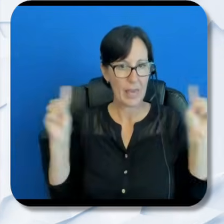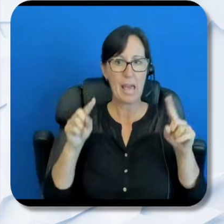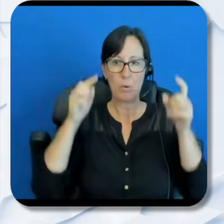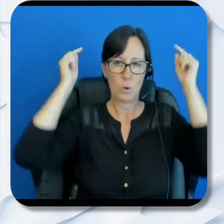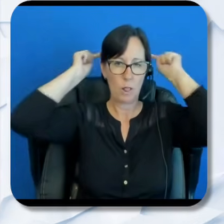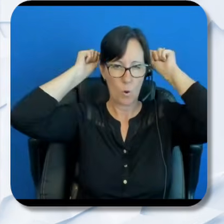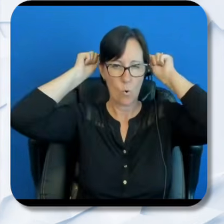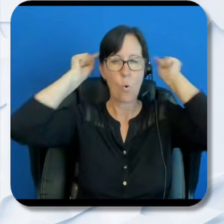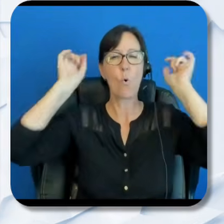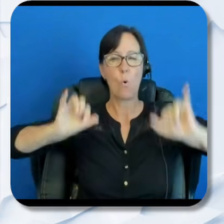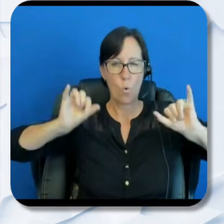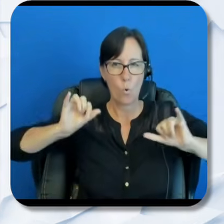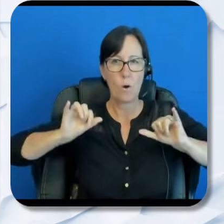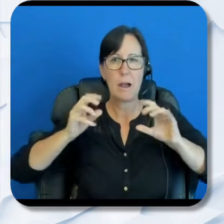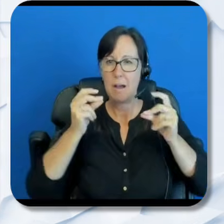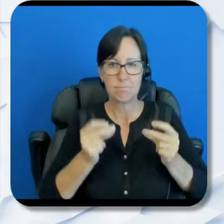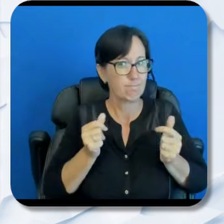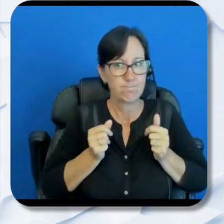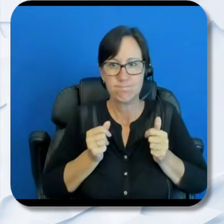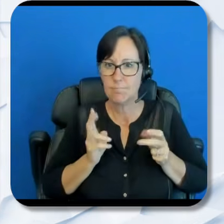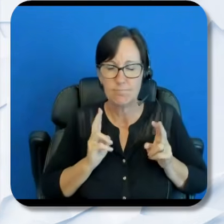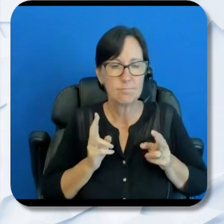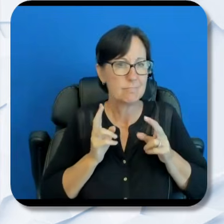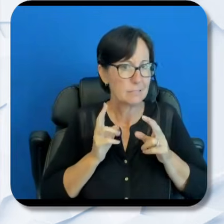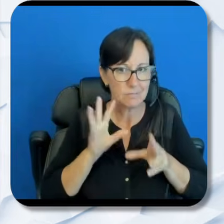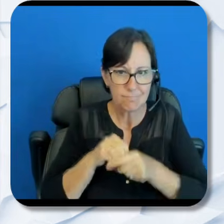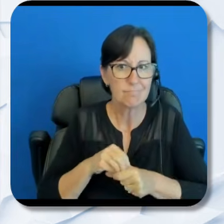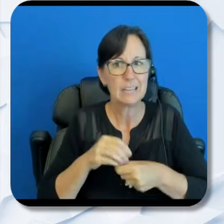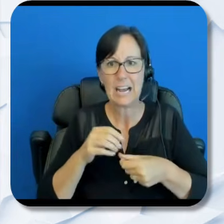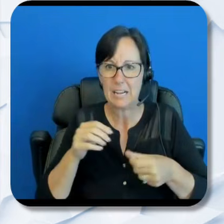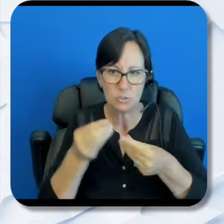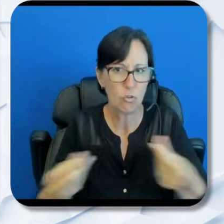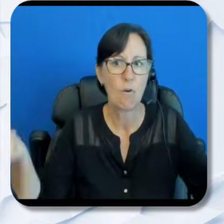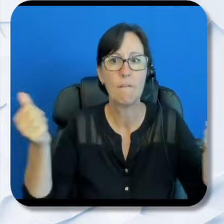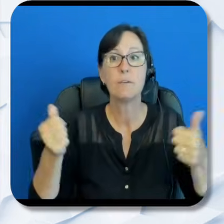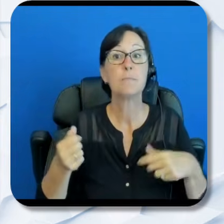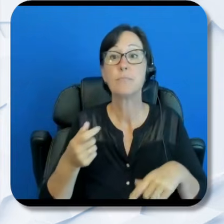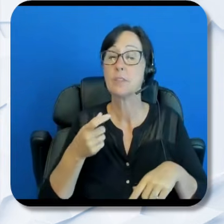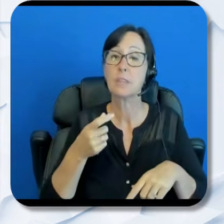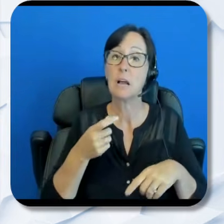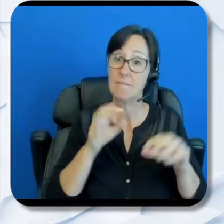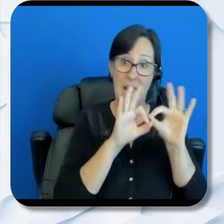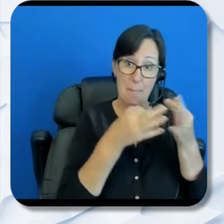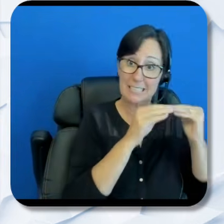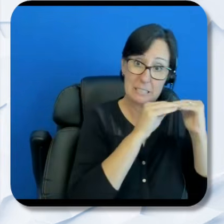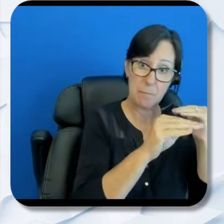Activate immediately. We could not find family stability without school.